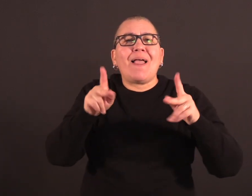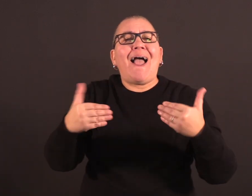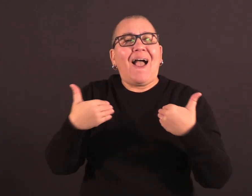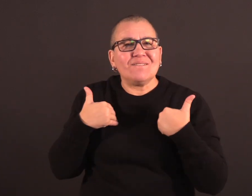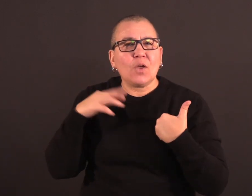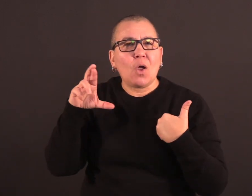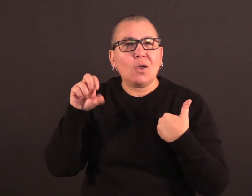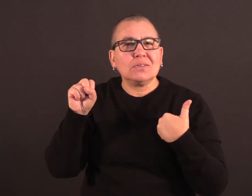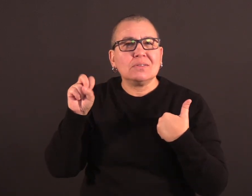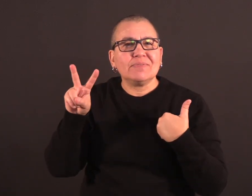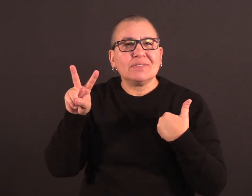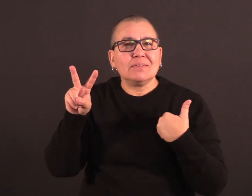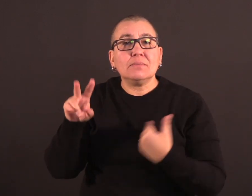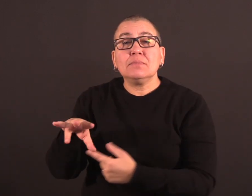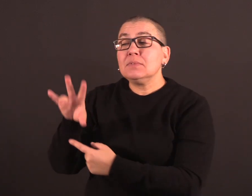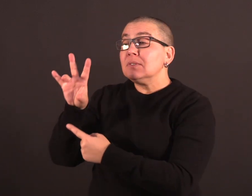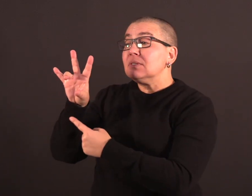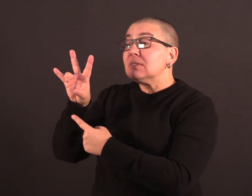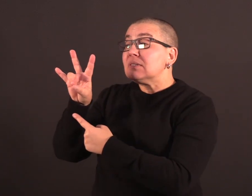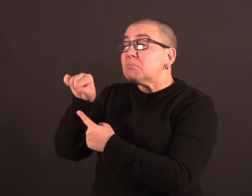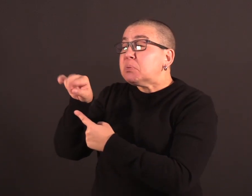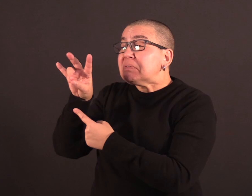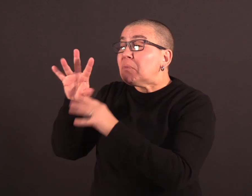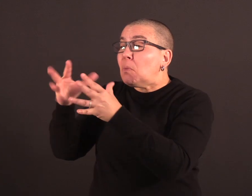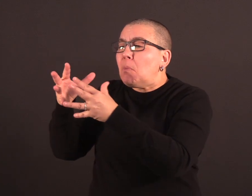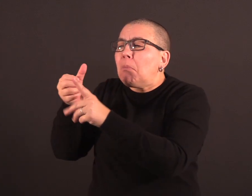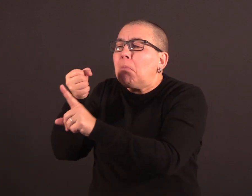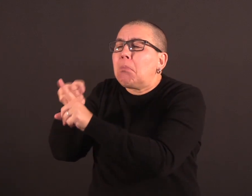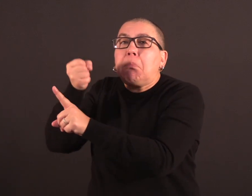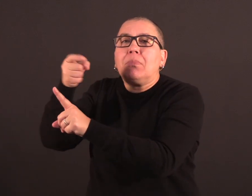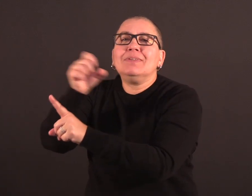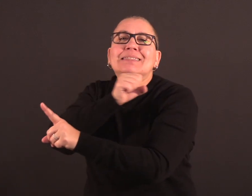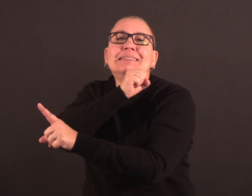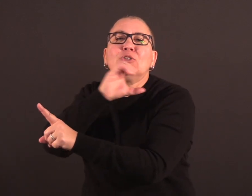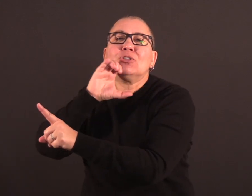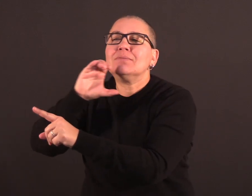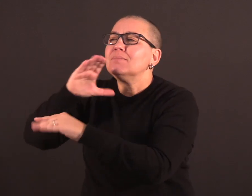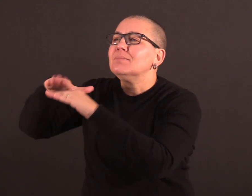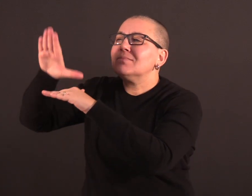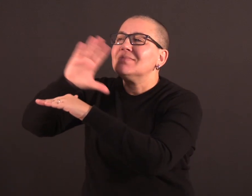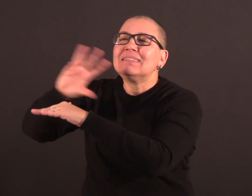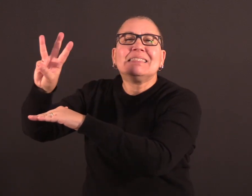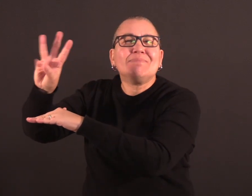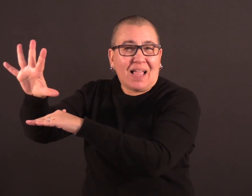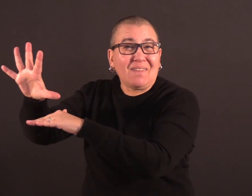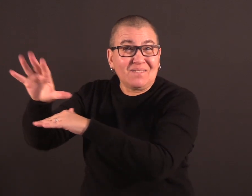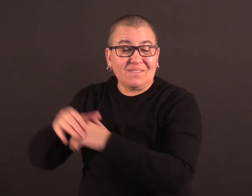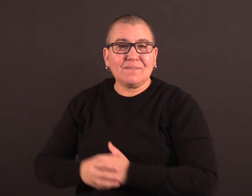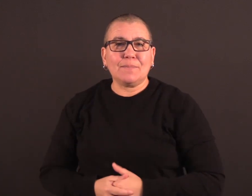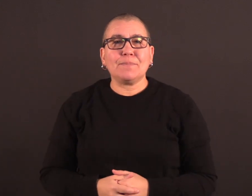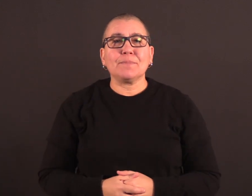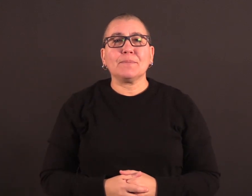among the other group most vulnerable to RSV, those 65 years of age or older.